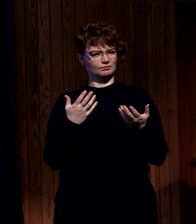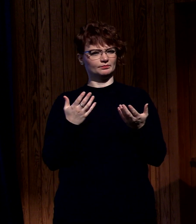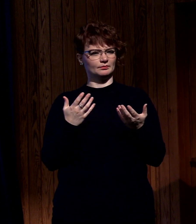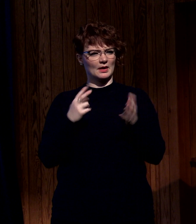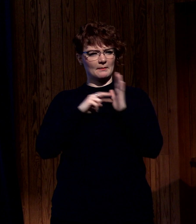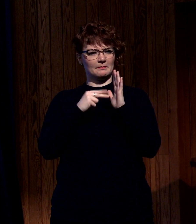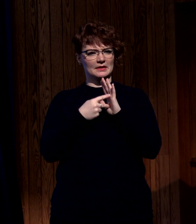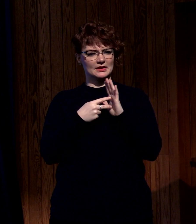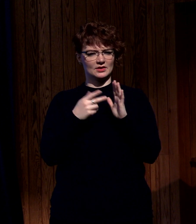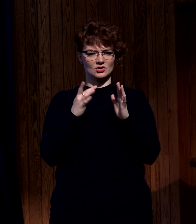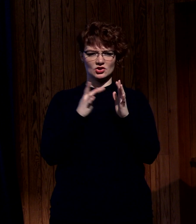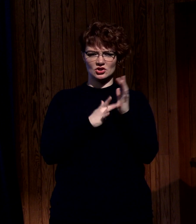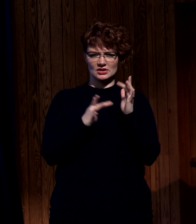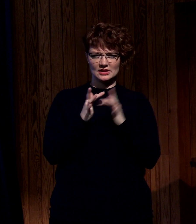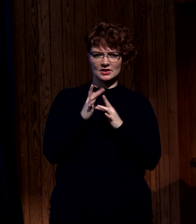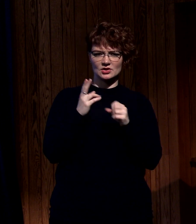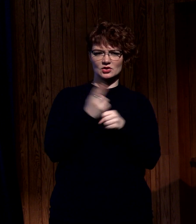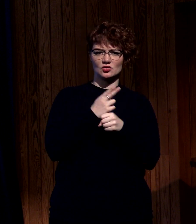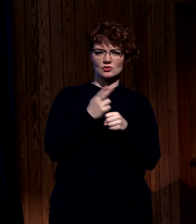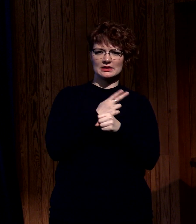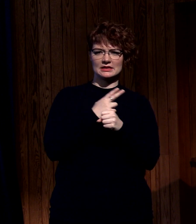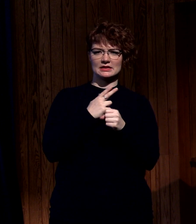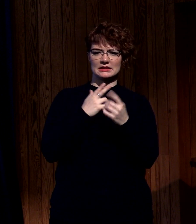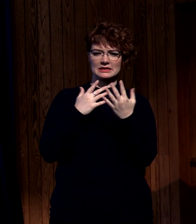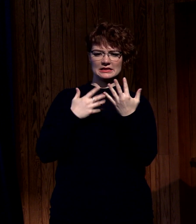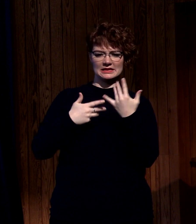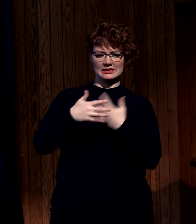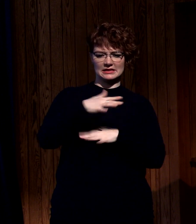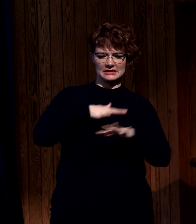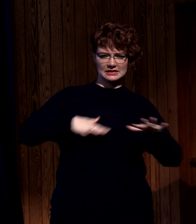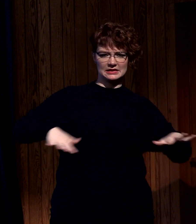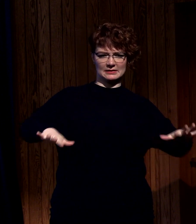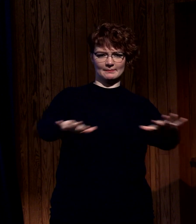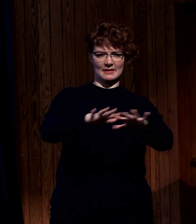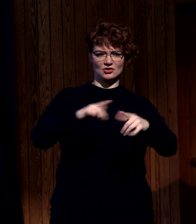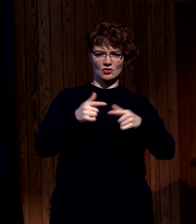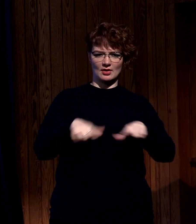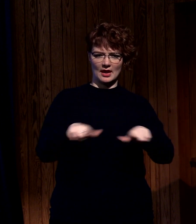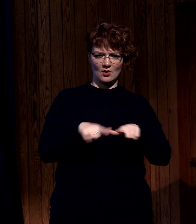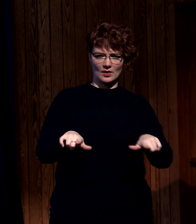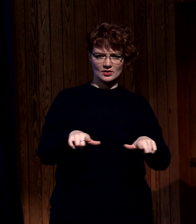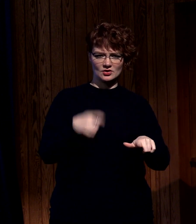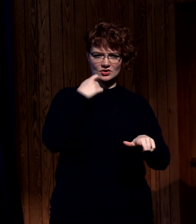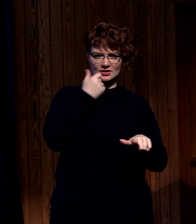that Jesus uses spatial language? Just weeks before he